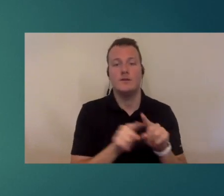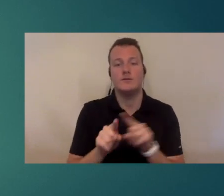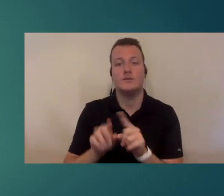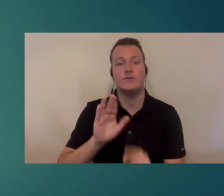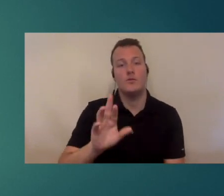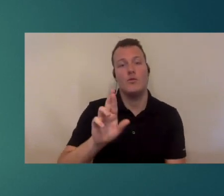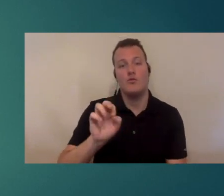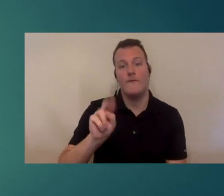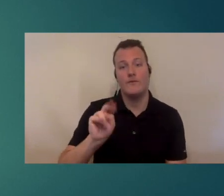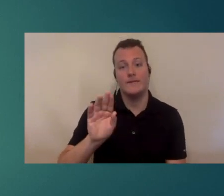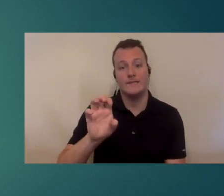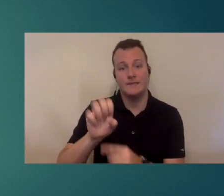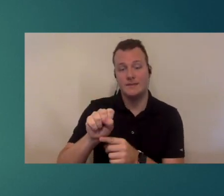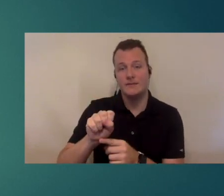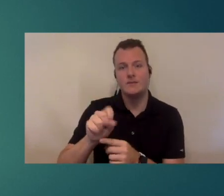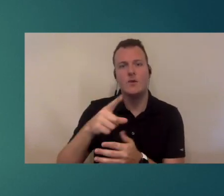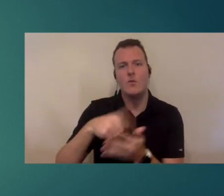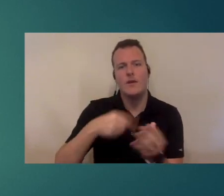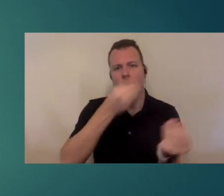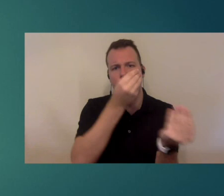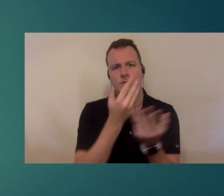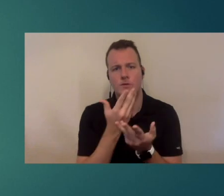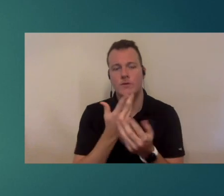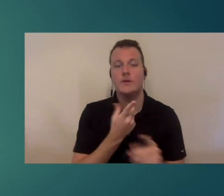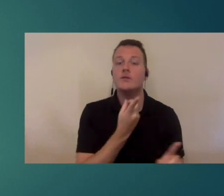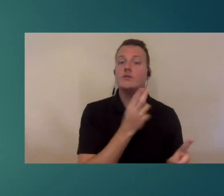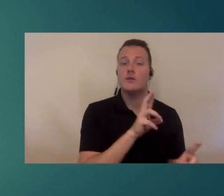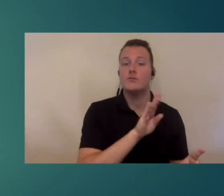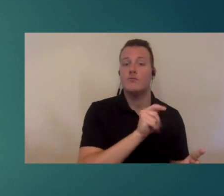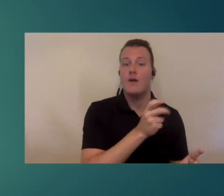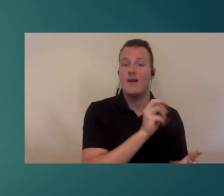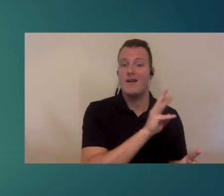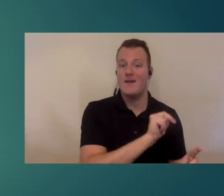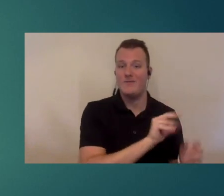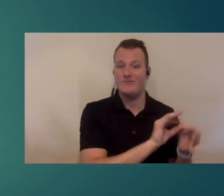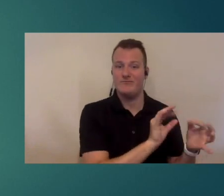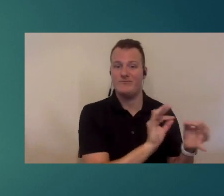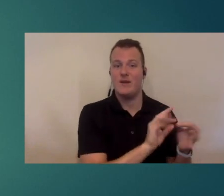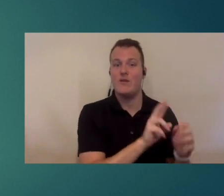references tell me. So Dr. Branham brought up the references, and that was a